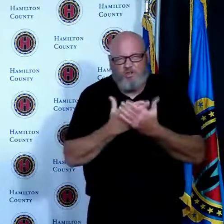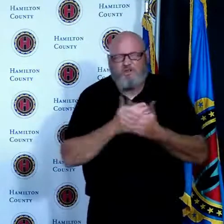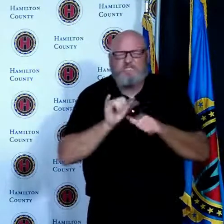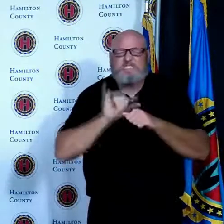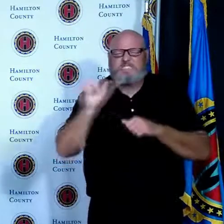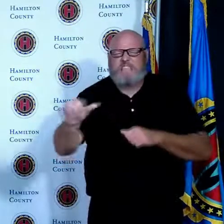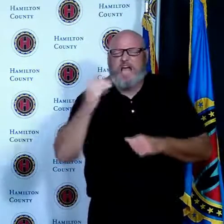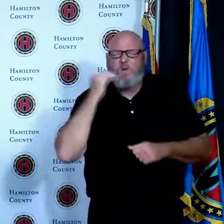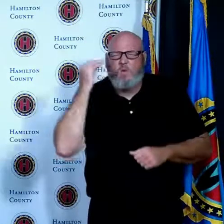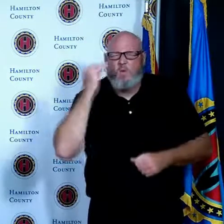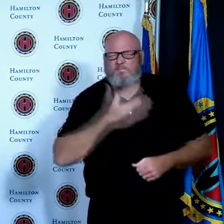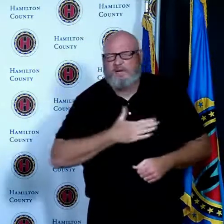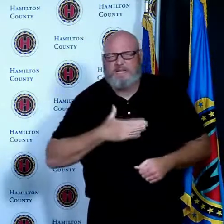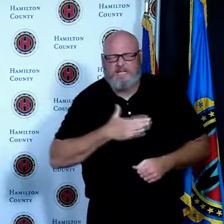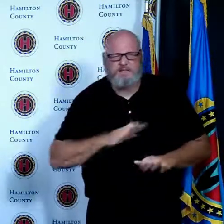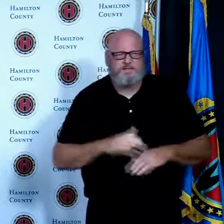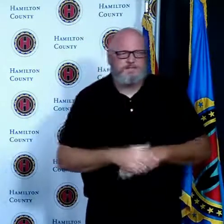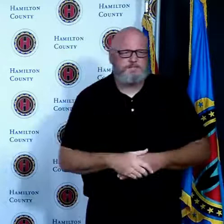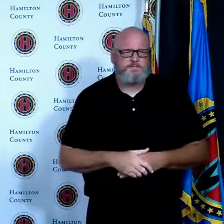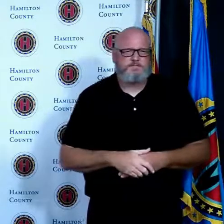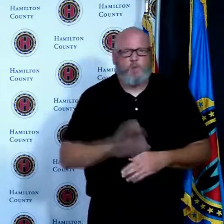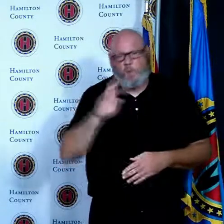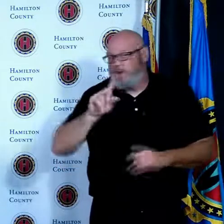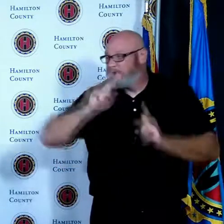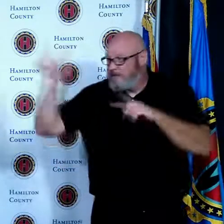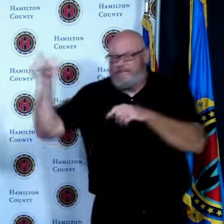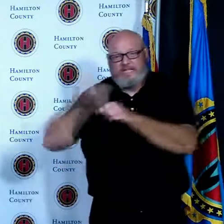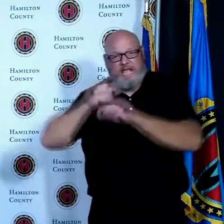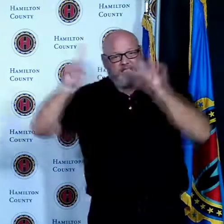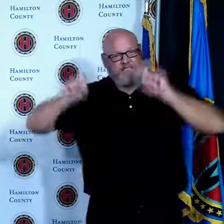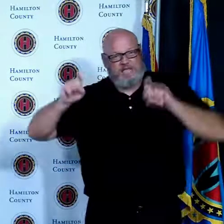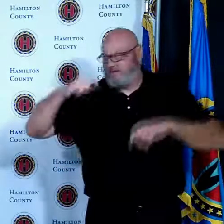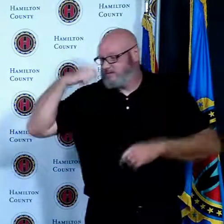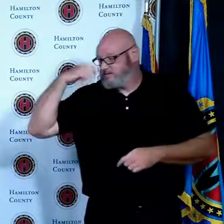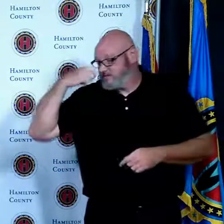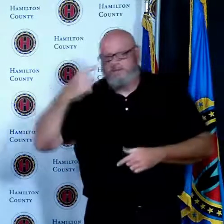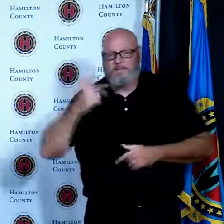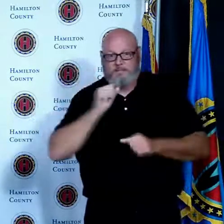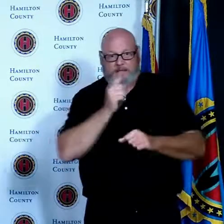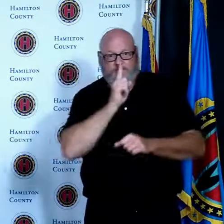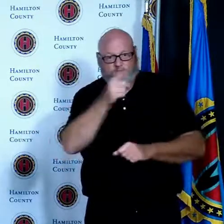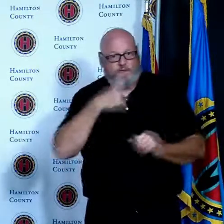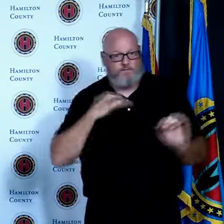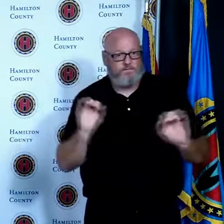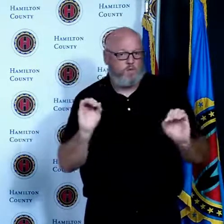initiative in just a few moments but today there's an opportunity with the Ohio National Guard